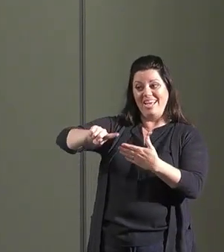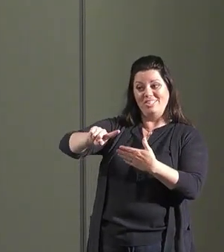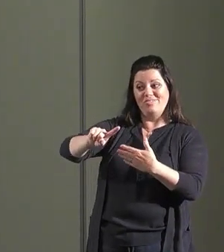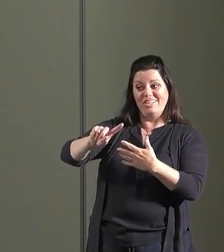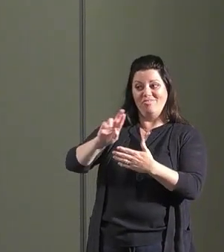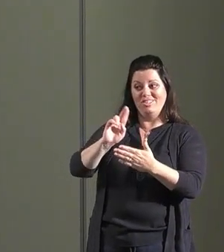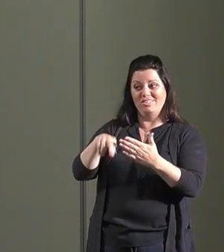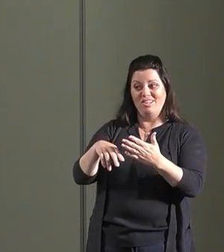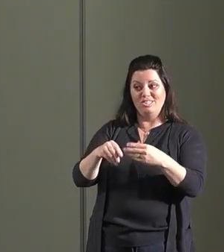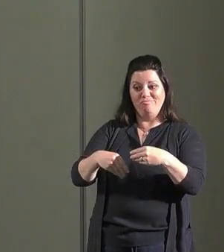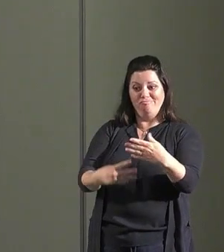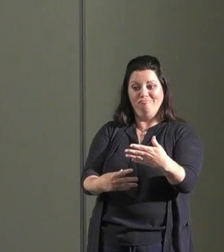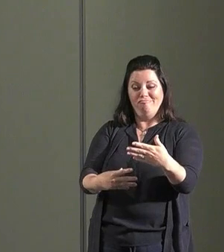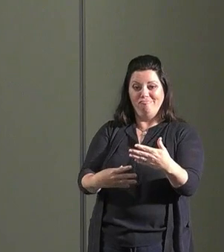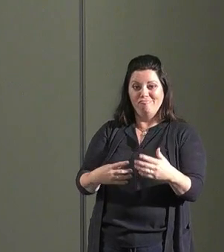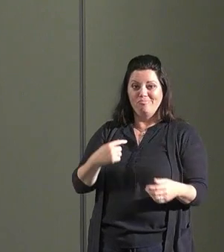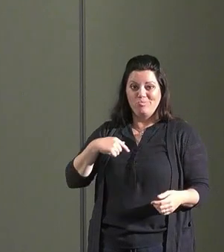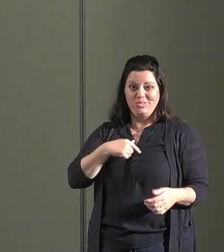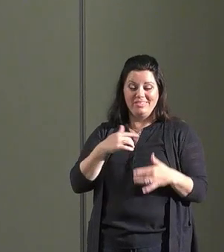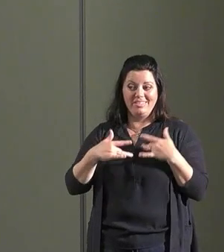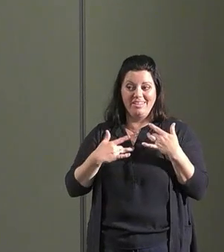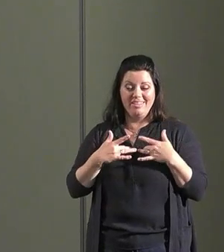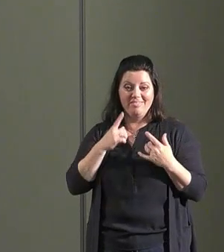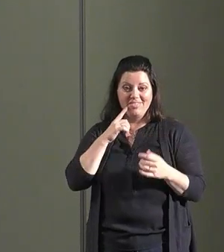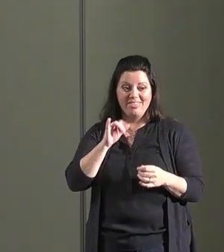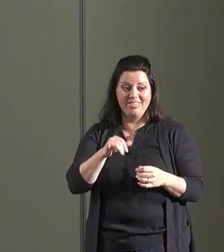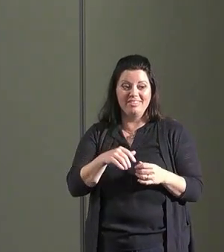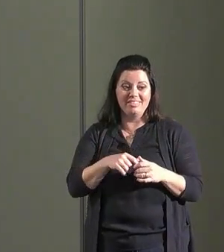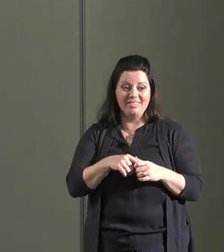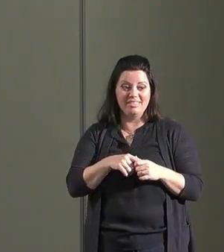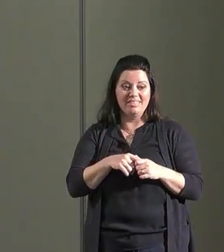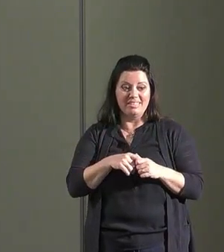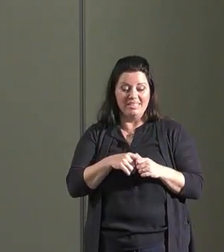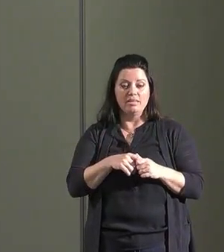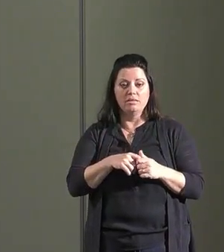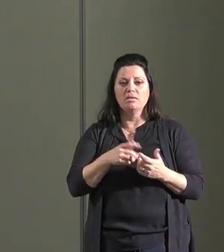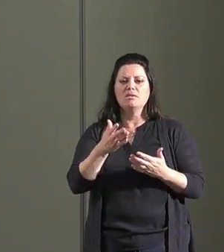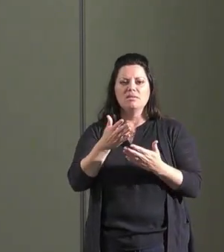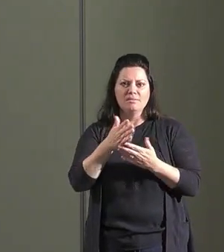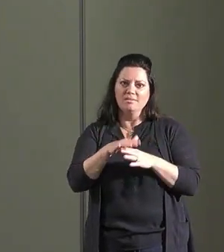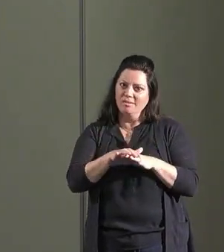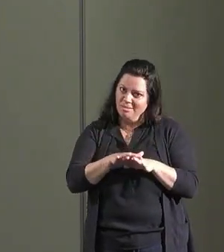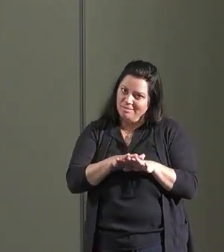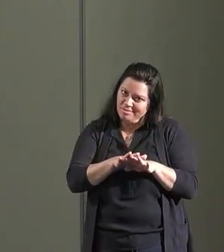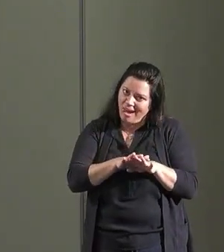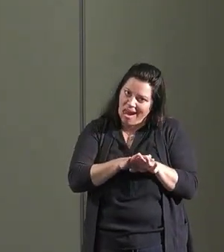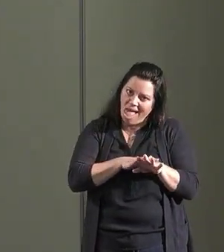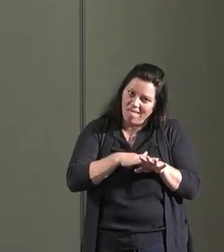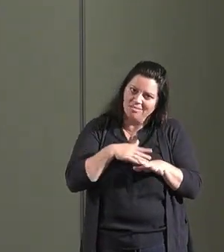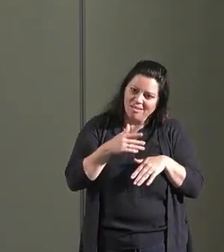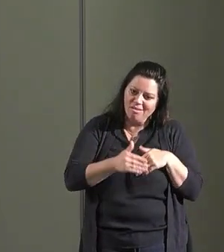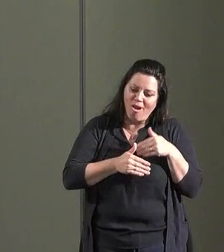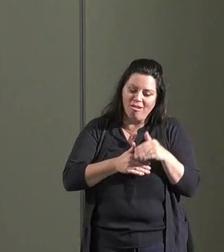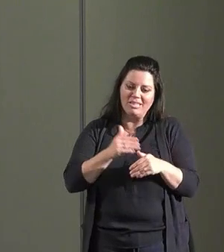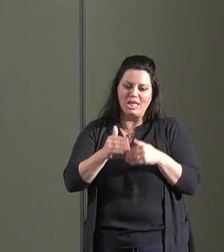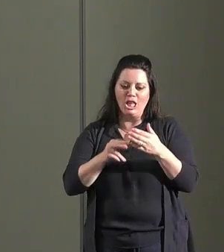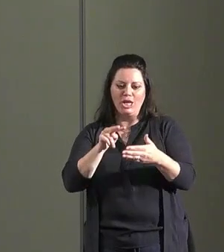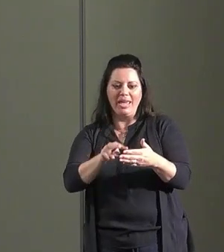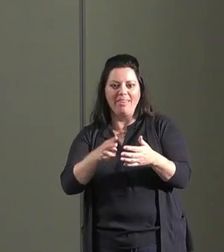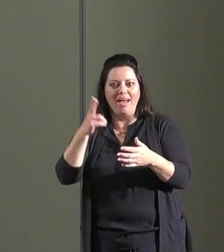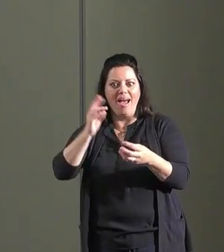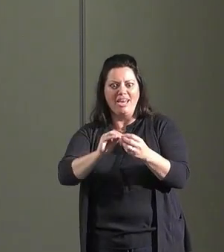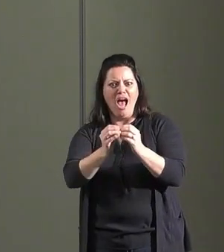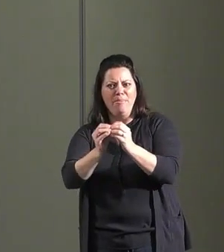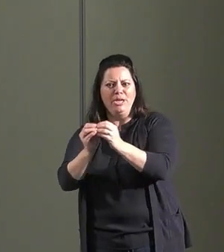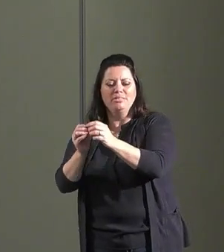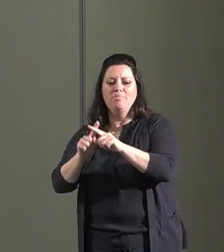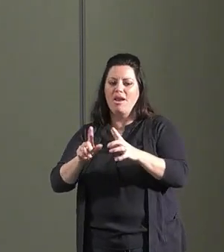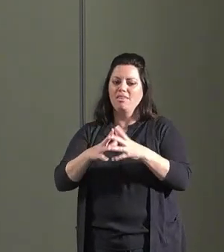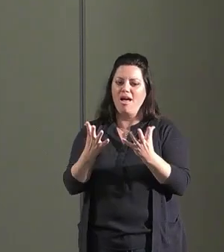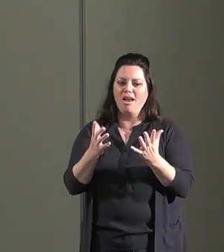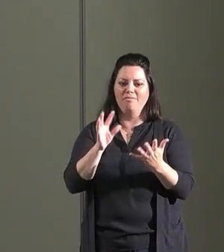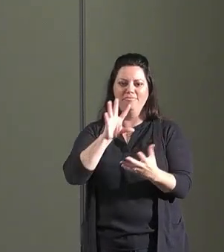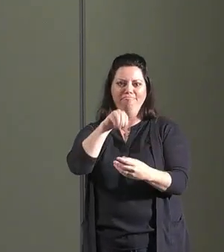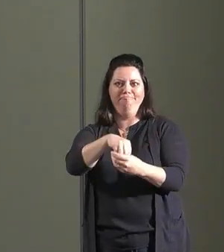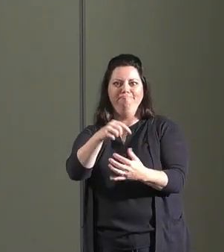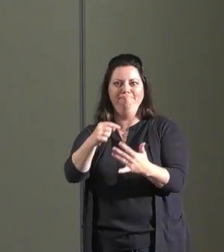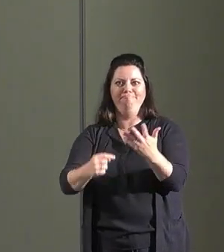that. Some -- again, slow progress. Looking at high numbers we release the results of the